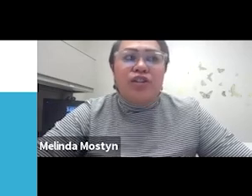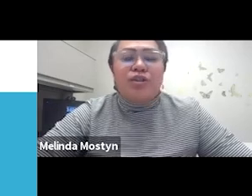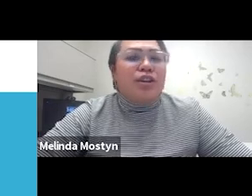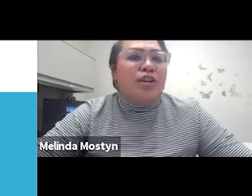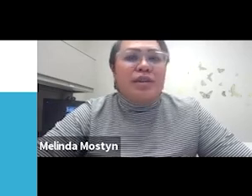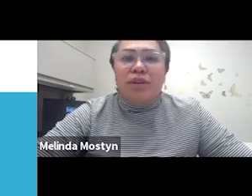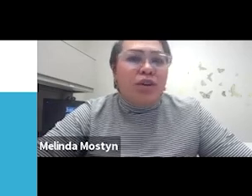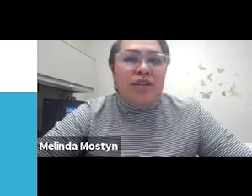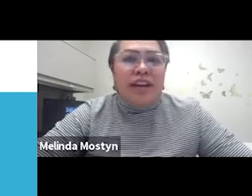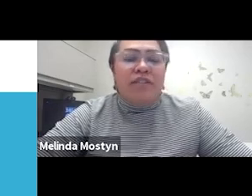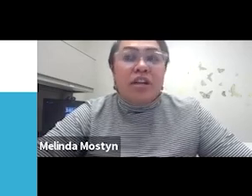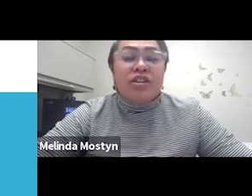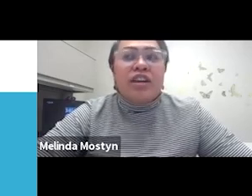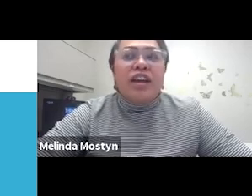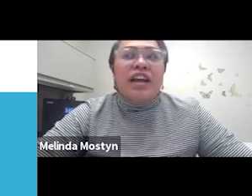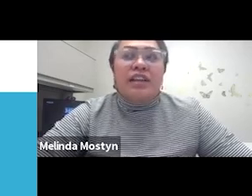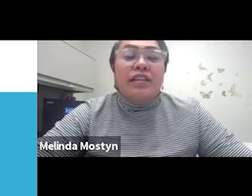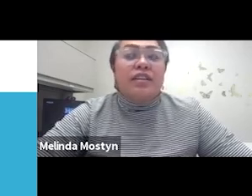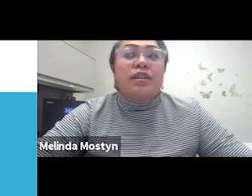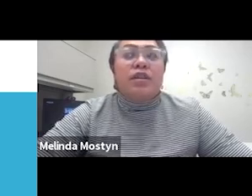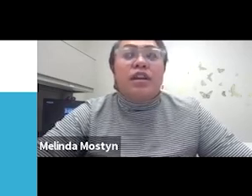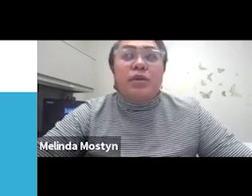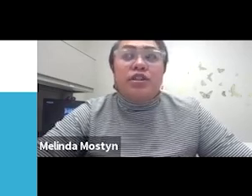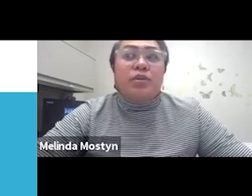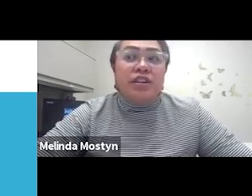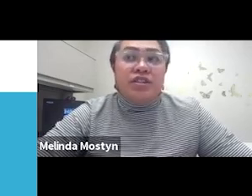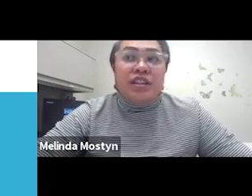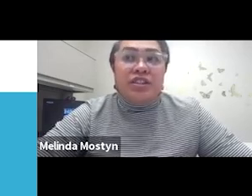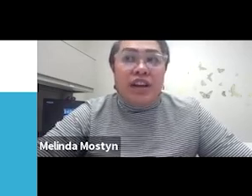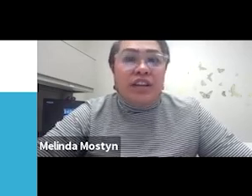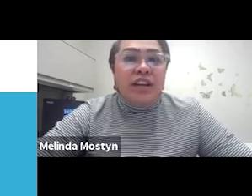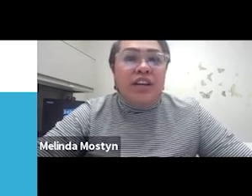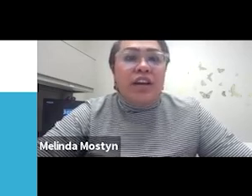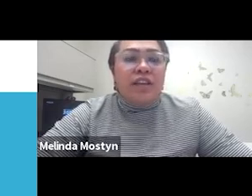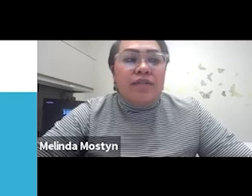You just want to simply go out and have lunch. I think that's something especially with intersectionality,